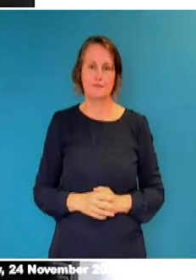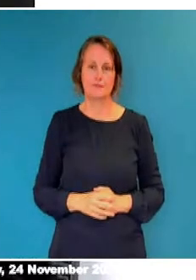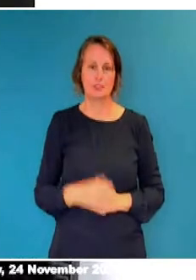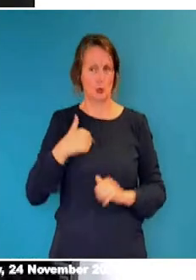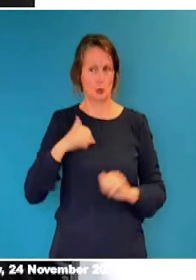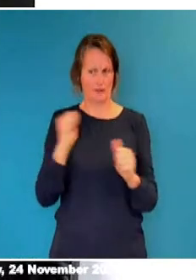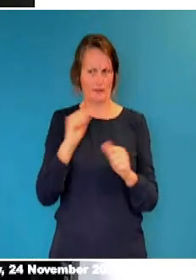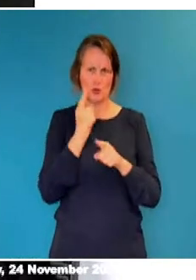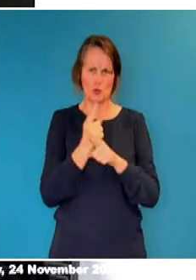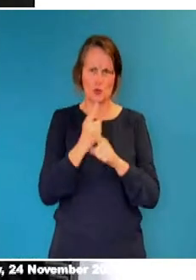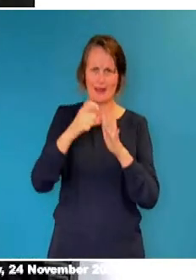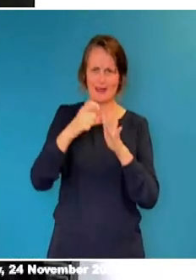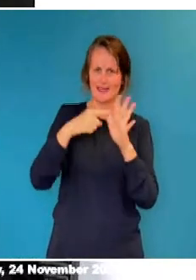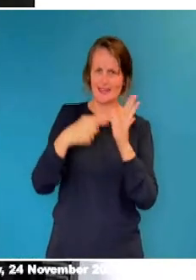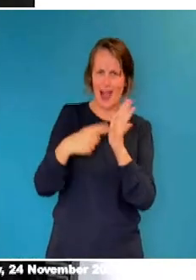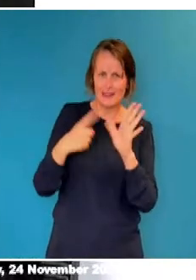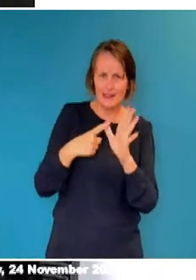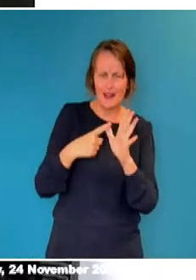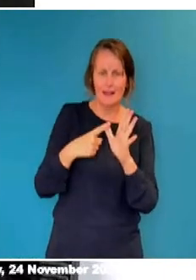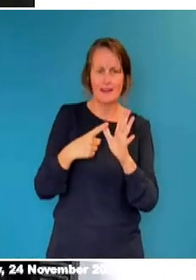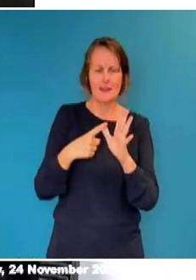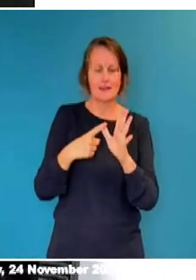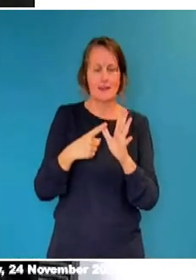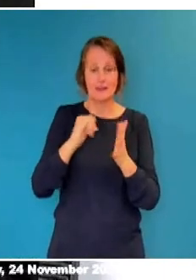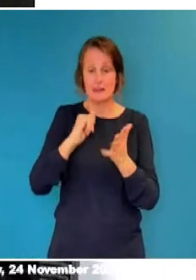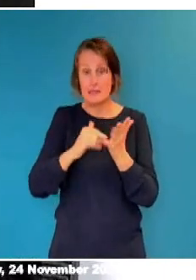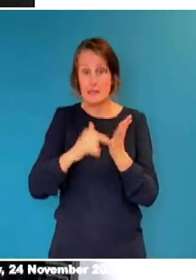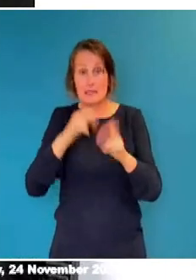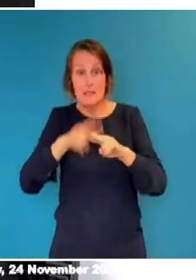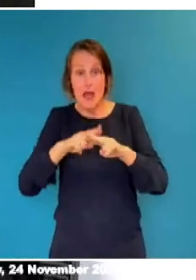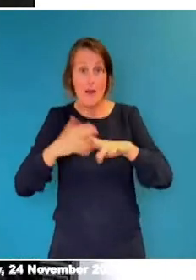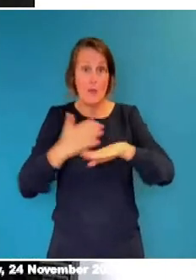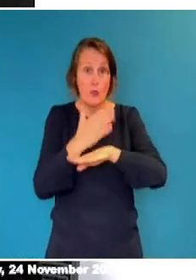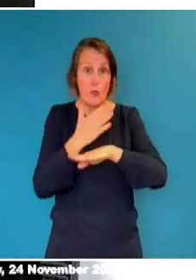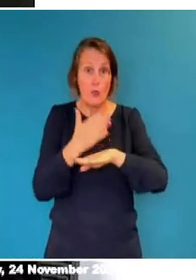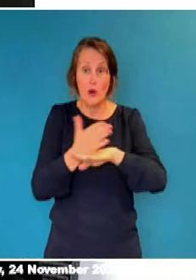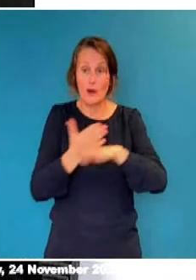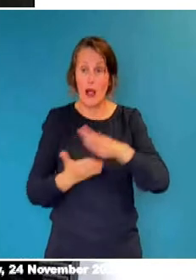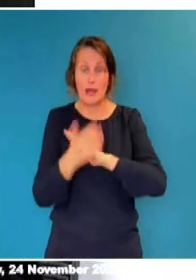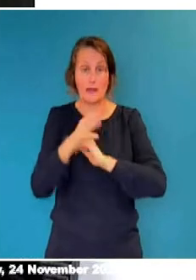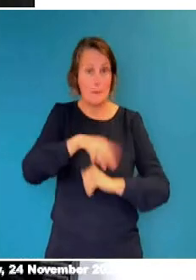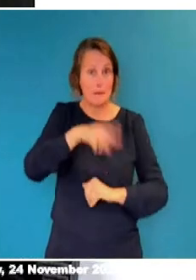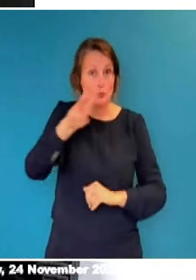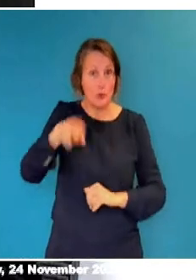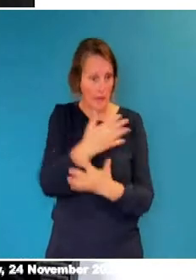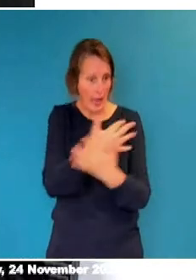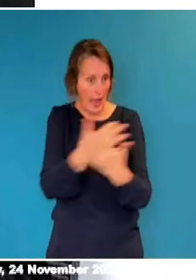about, about the number of people ultimately hired by McDonald's who disclose disability